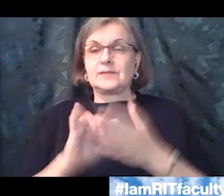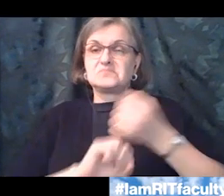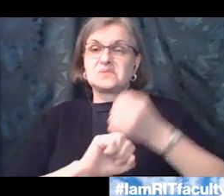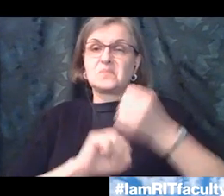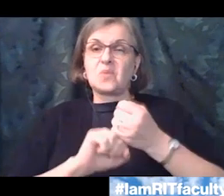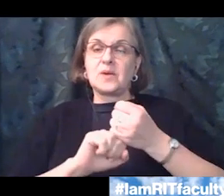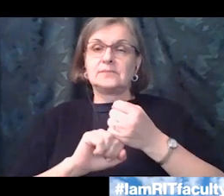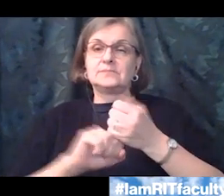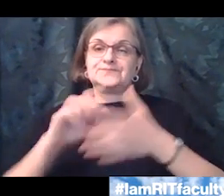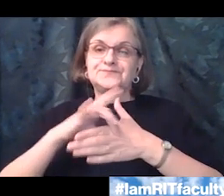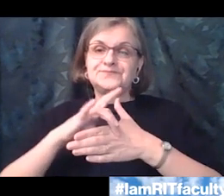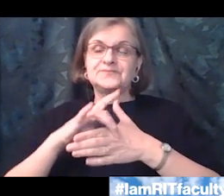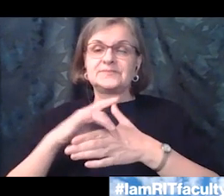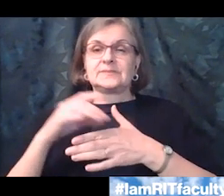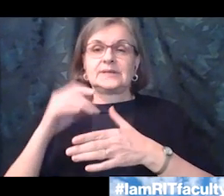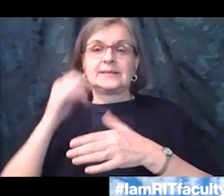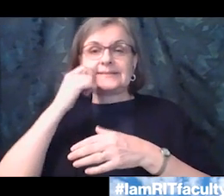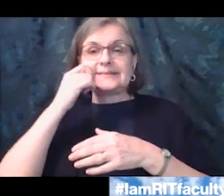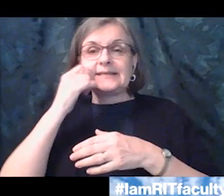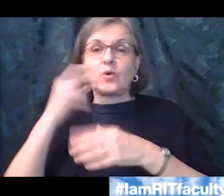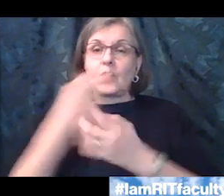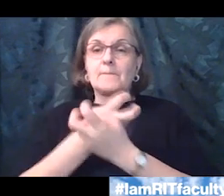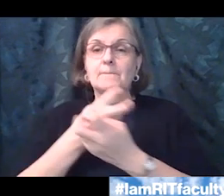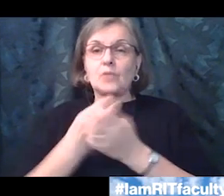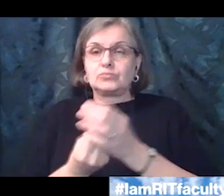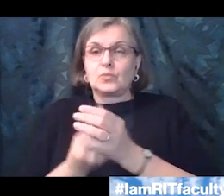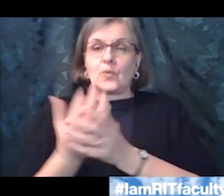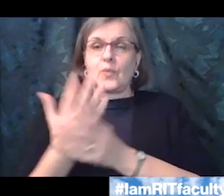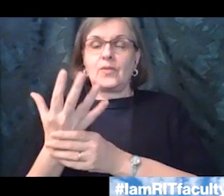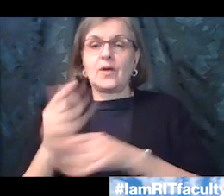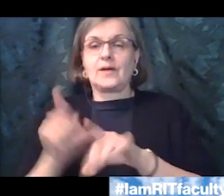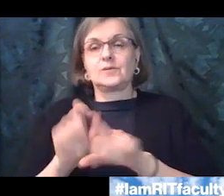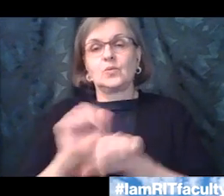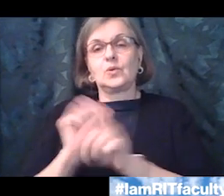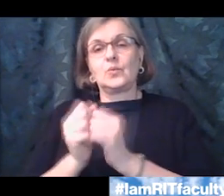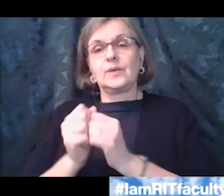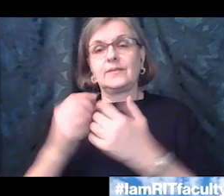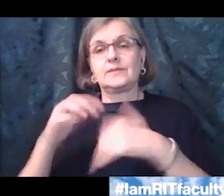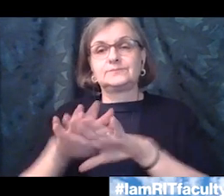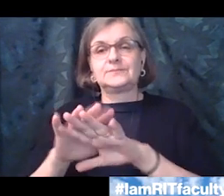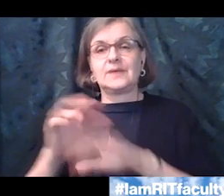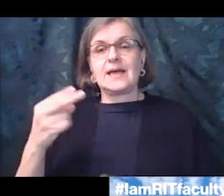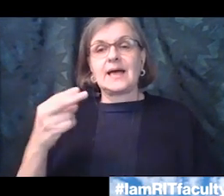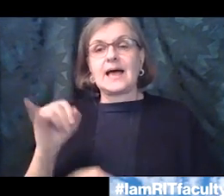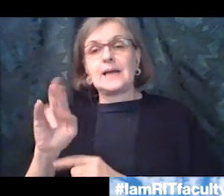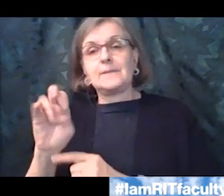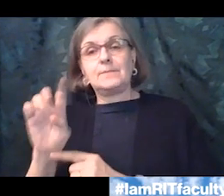and that tissue of the skin, bones. And we also work in hybrid manufacturing, which is the combination of metal additive and subtractive